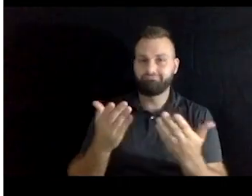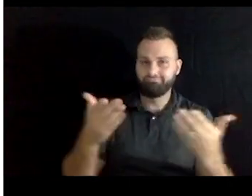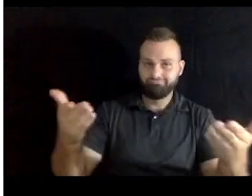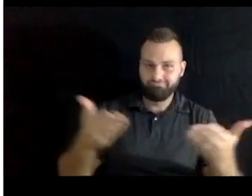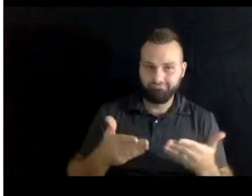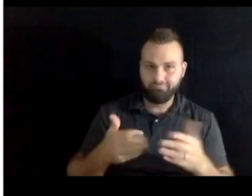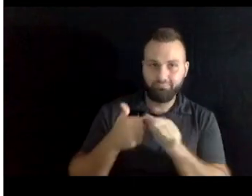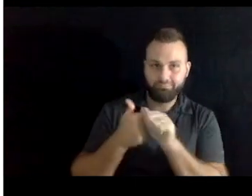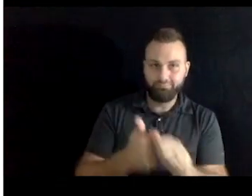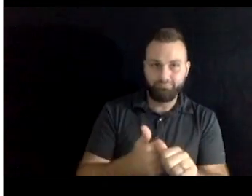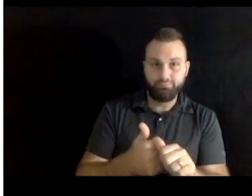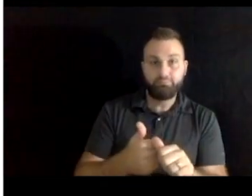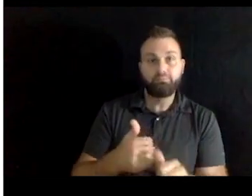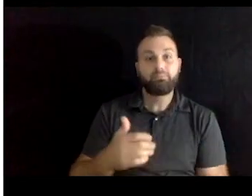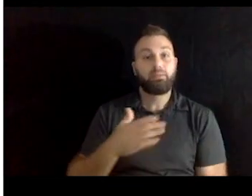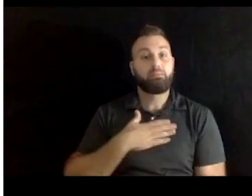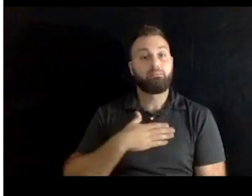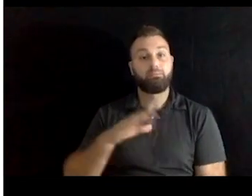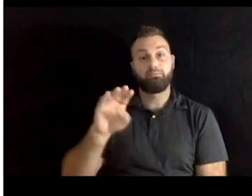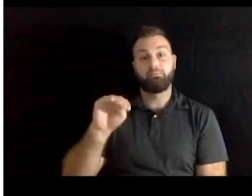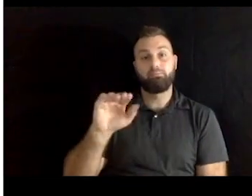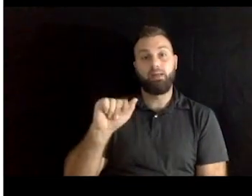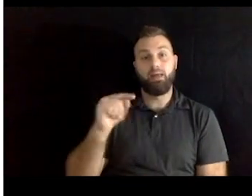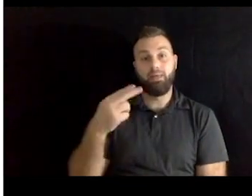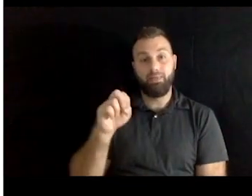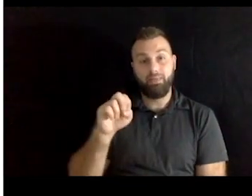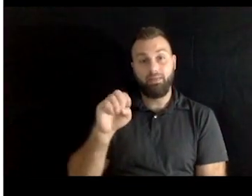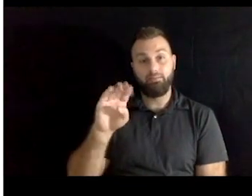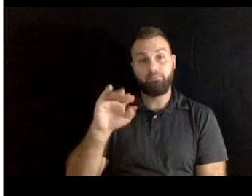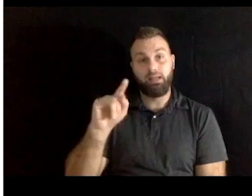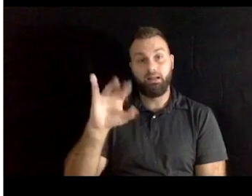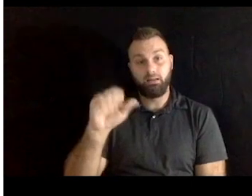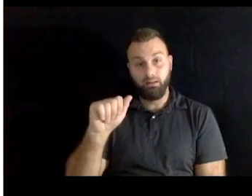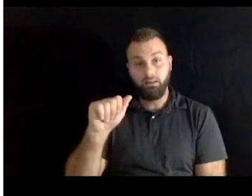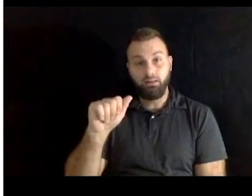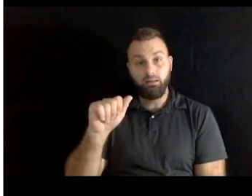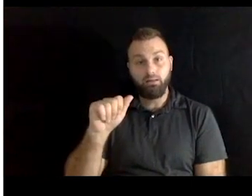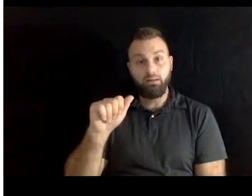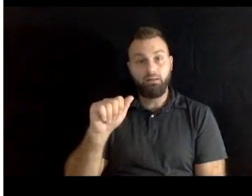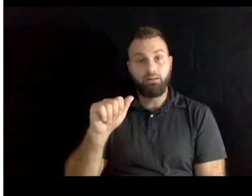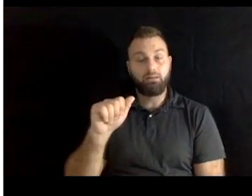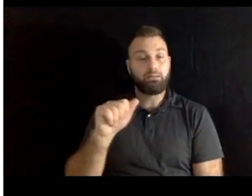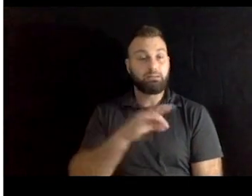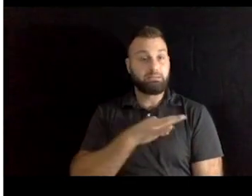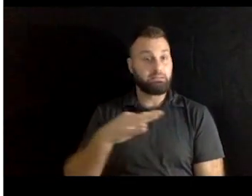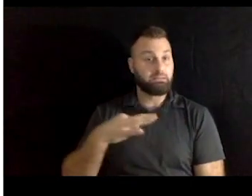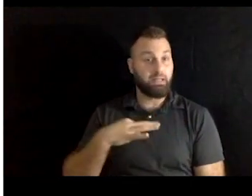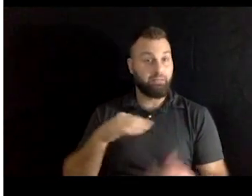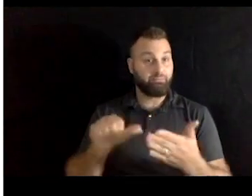My Mathematica staff page that is a link to it you will see a really bad picture of me,